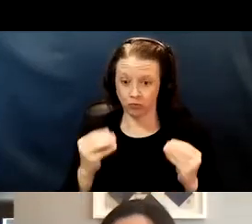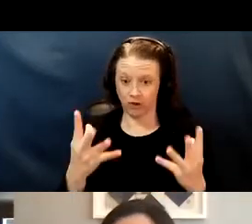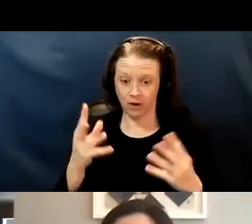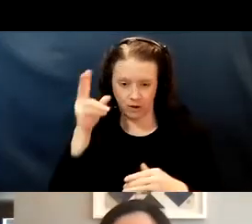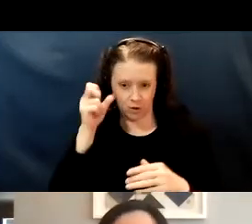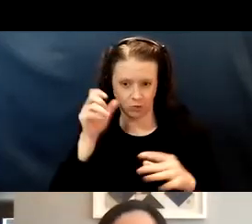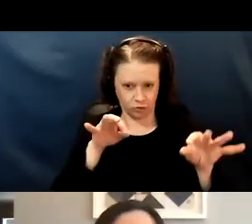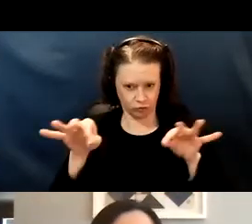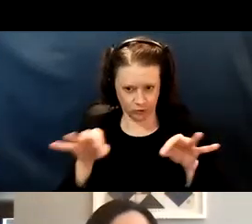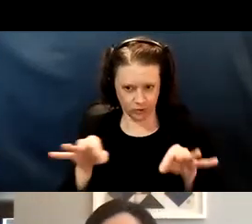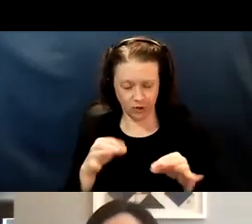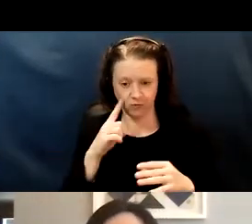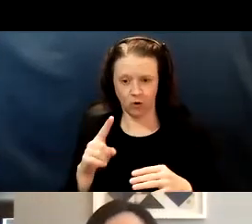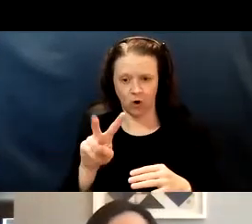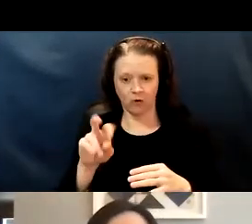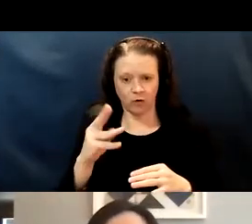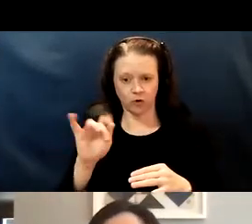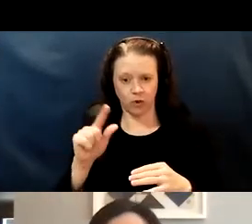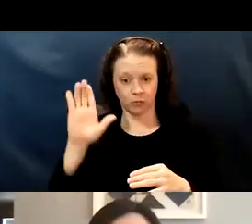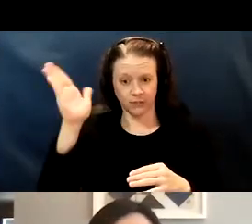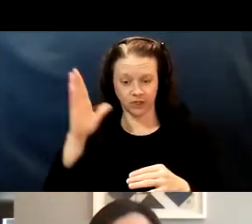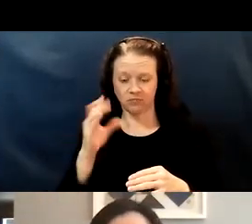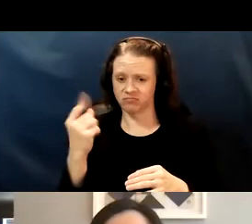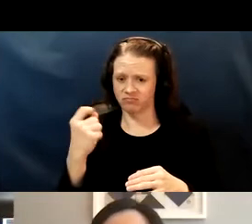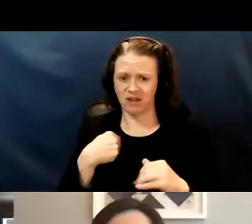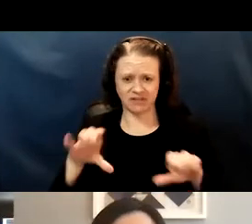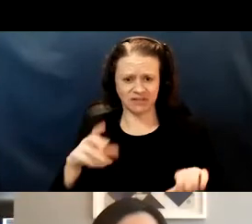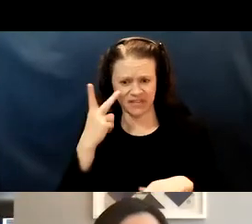description for virtual presentations and I've seen it where the